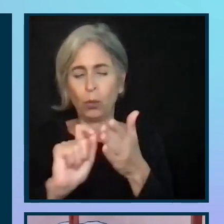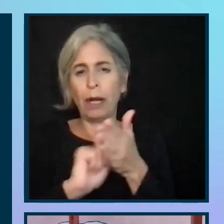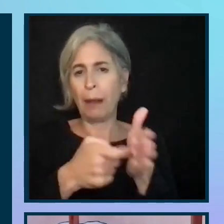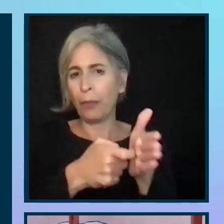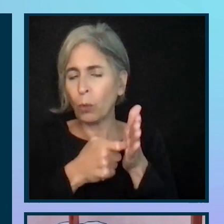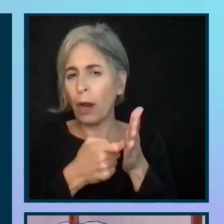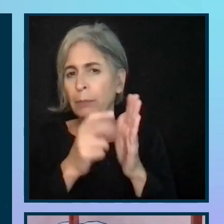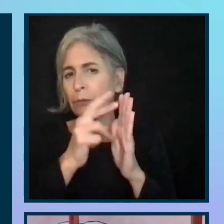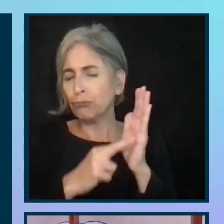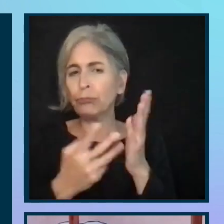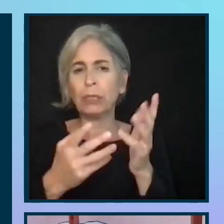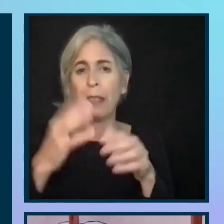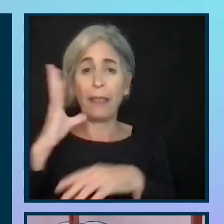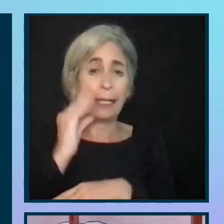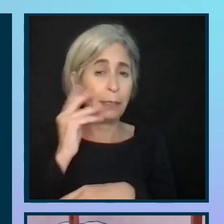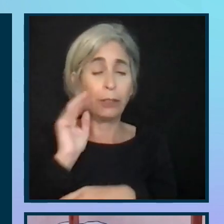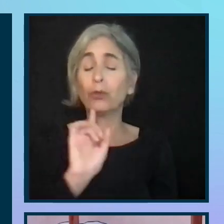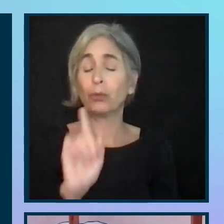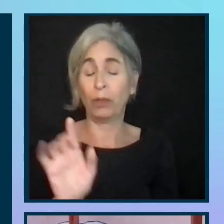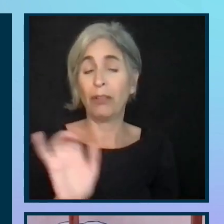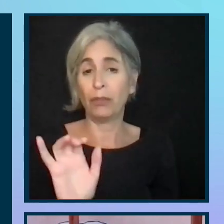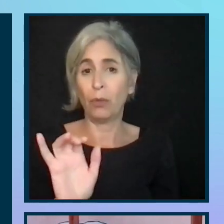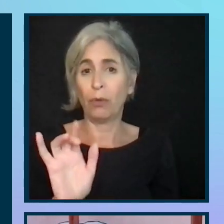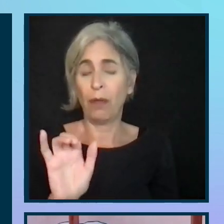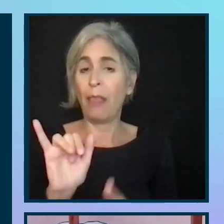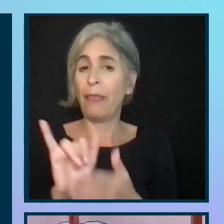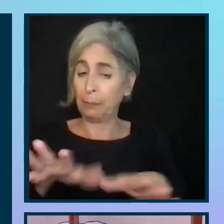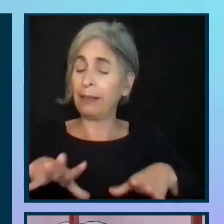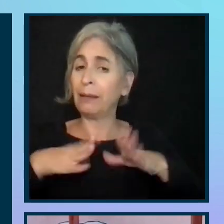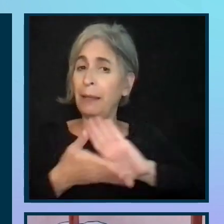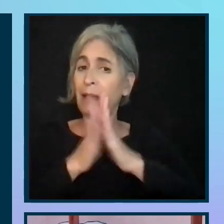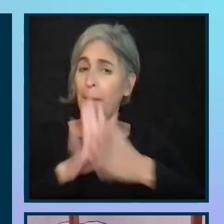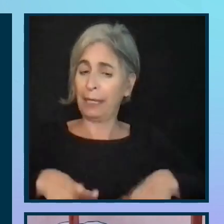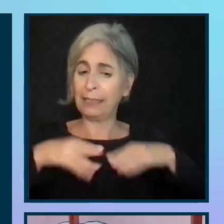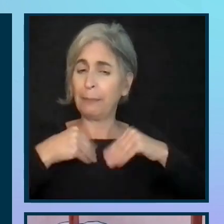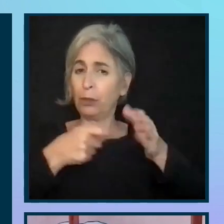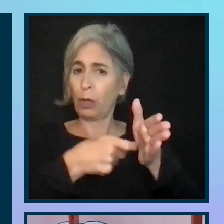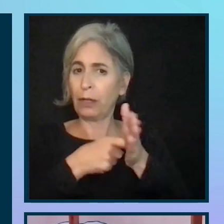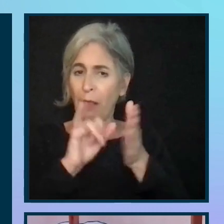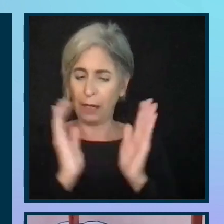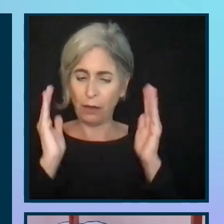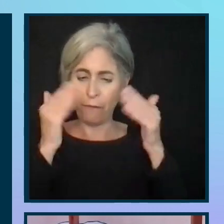and that experience, really, as acceptance criteria that are focused on accessibility,